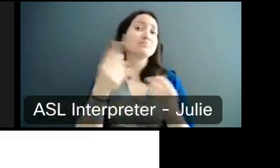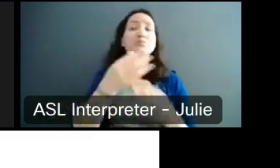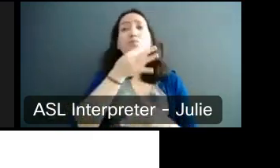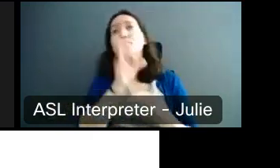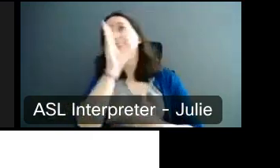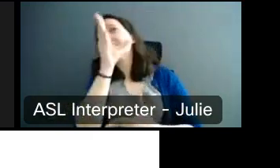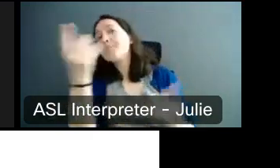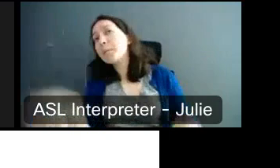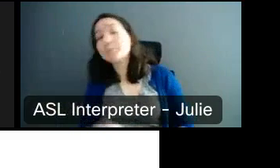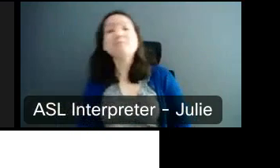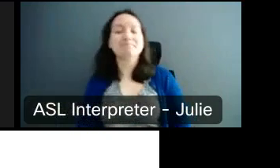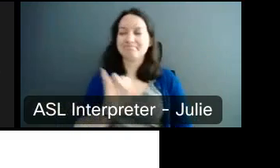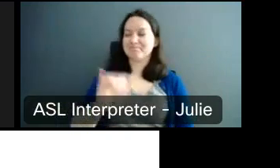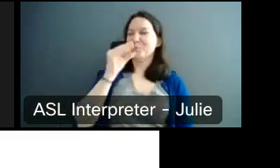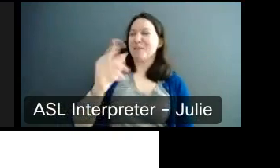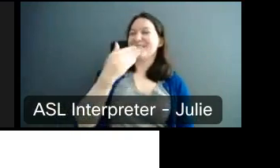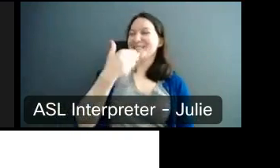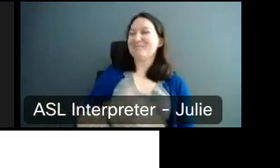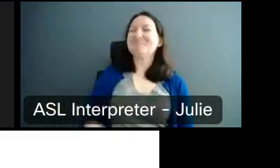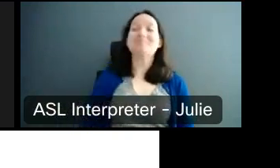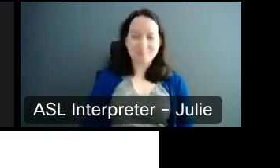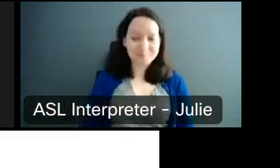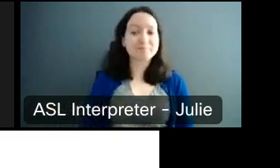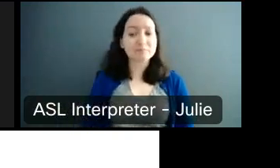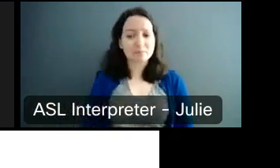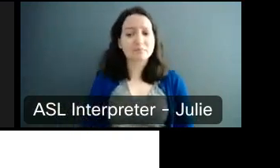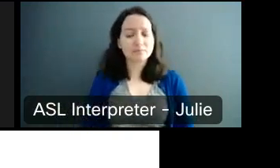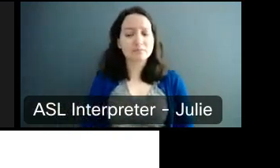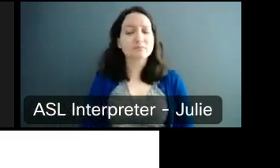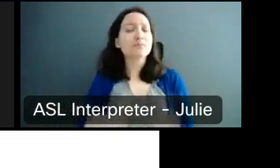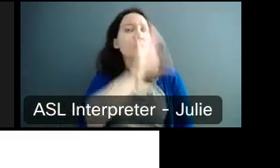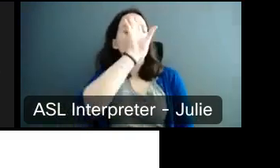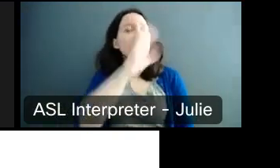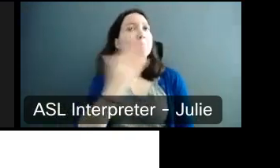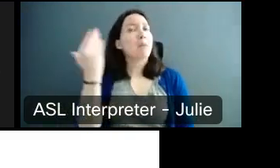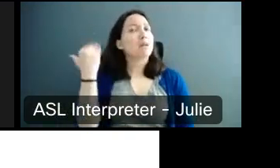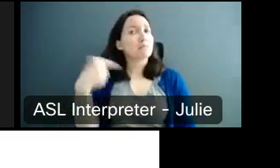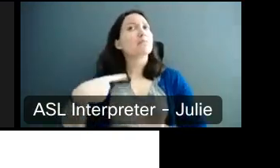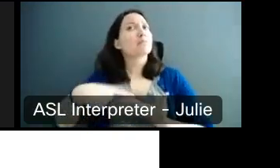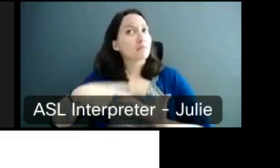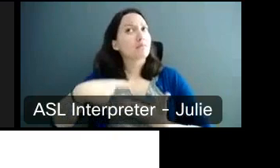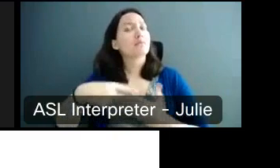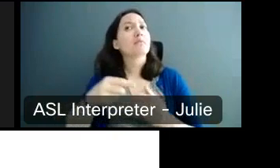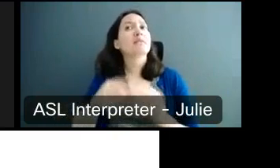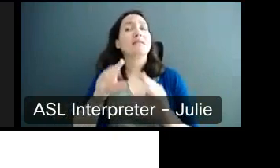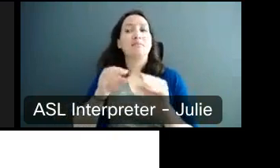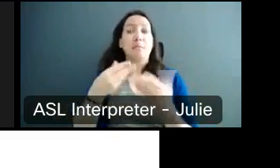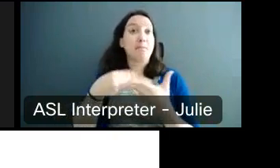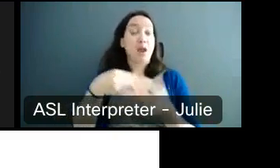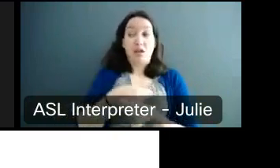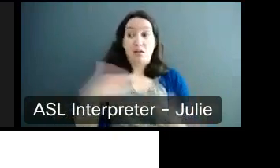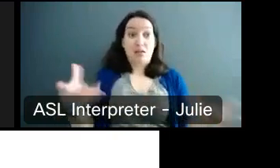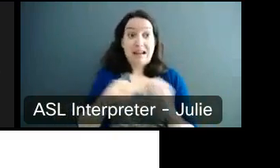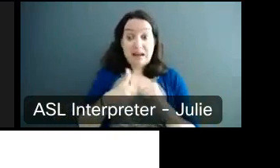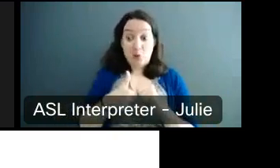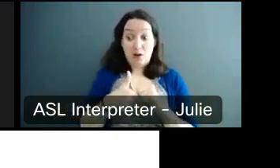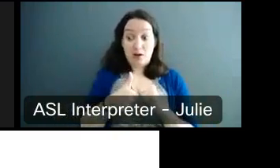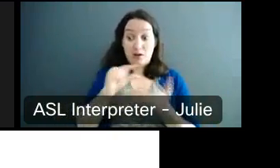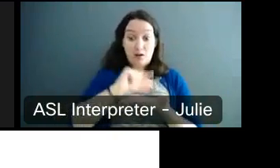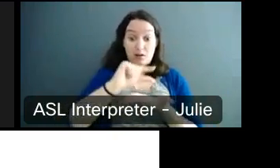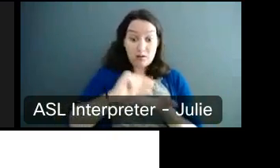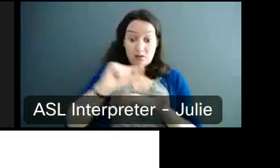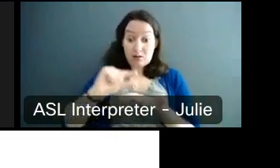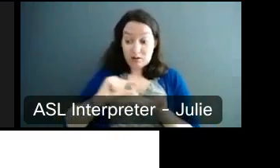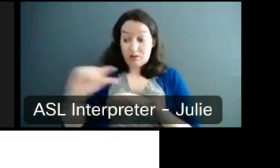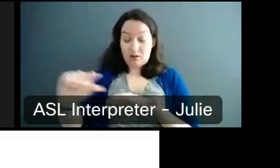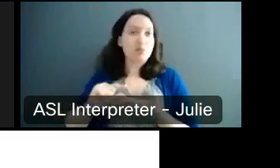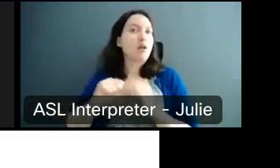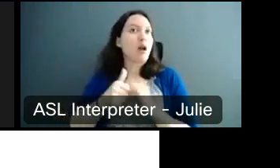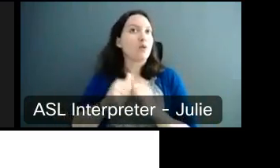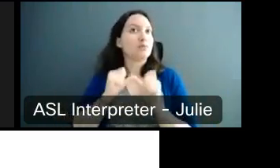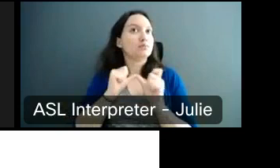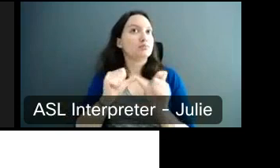Thank you for sharing now, sir? Yeah, so I know in the past, we've had those discussions about the distributions and how to do the distributions to hopefully continue to encourage.